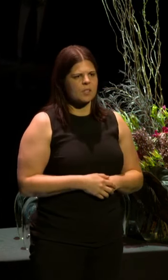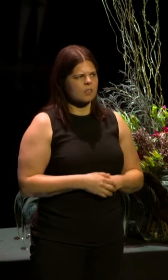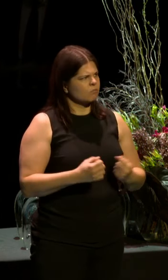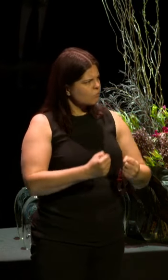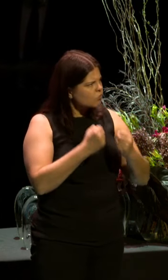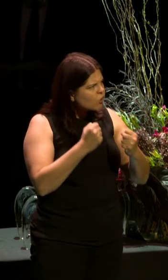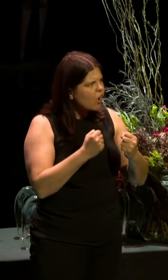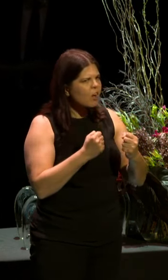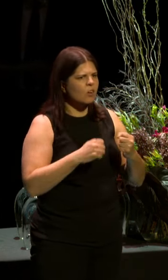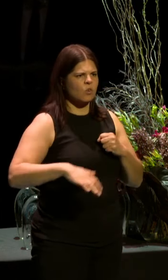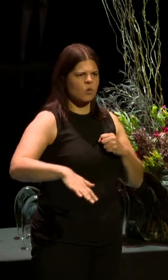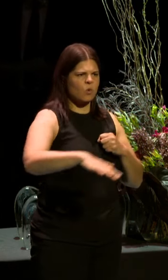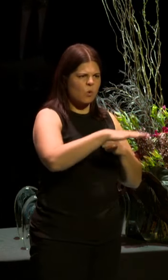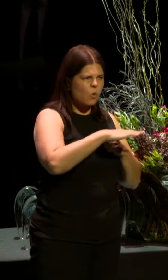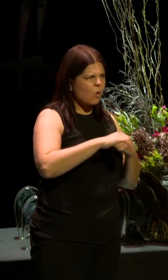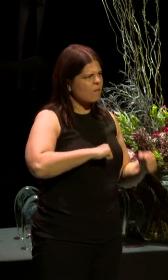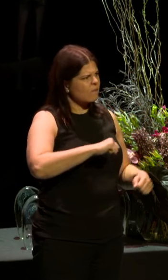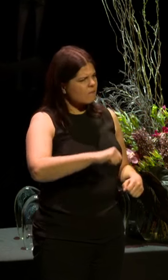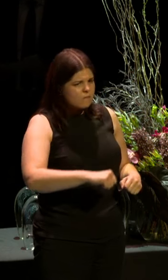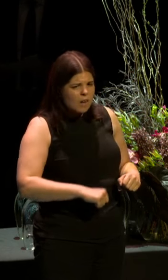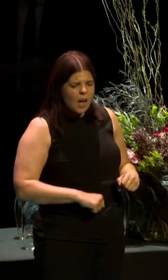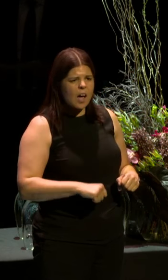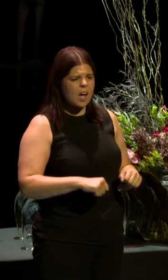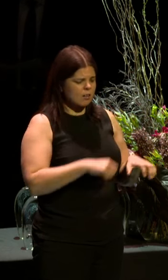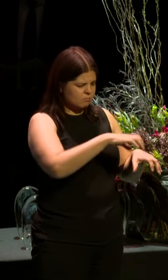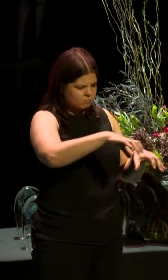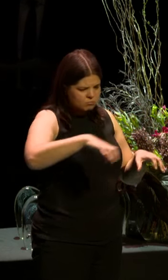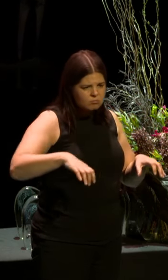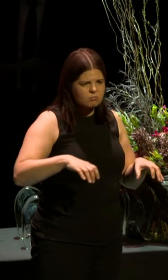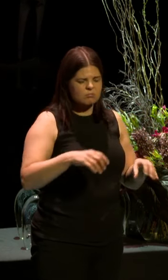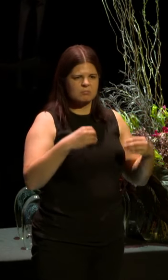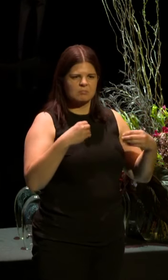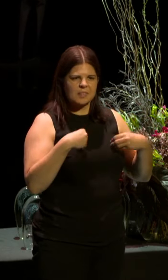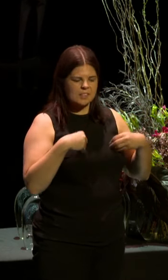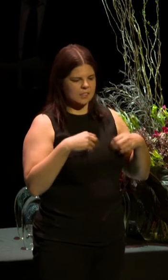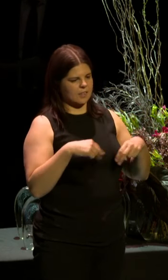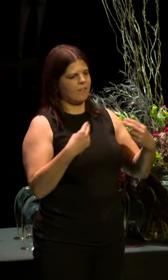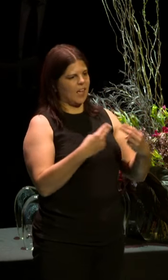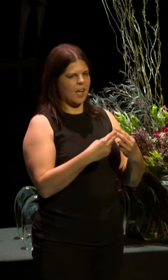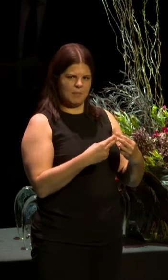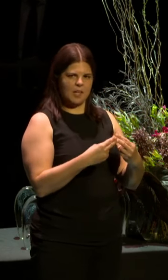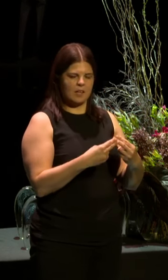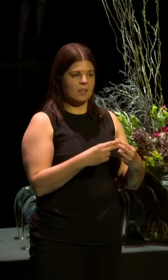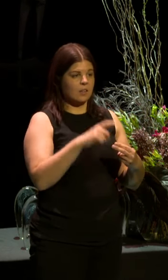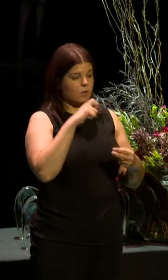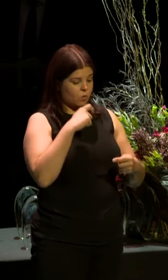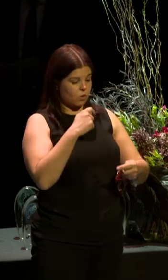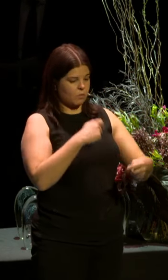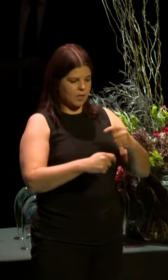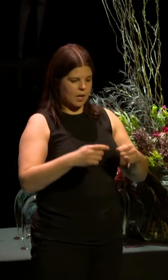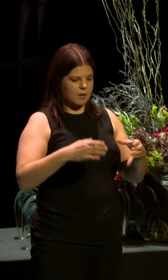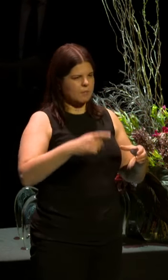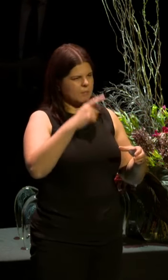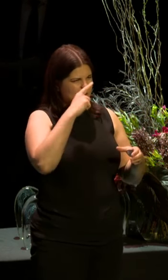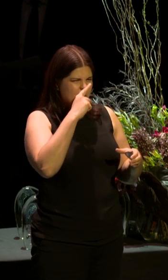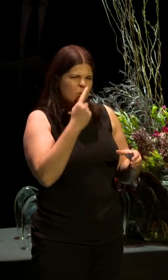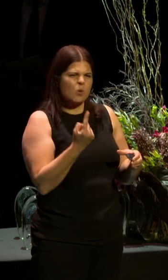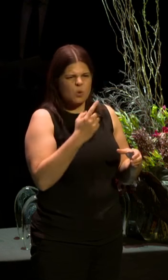every family born into and made is at its core a group of people who want to support each other.